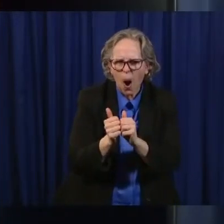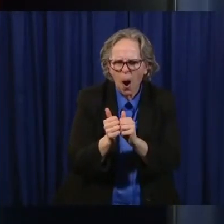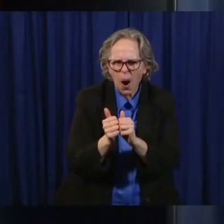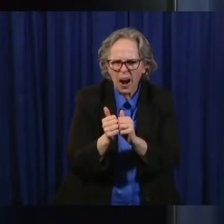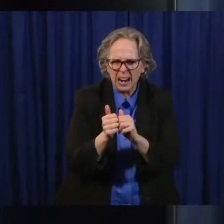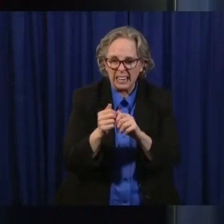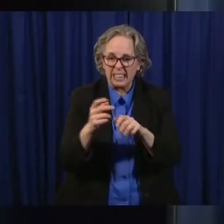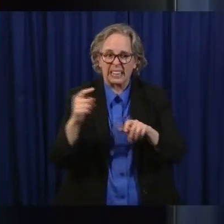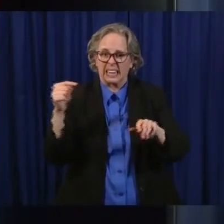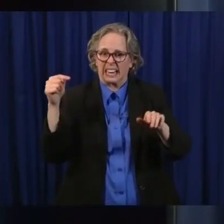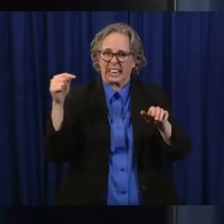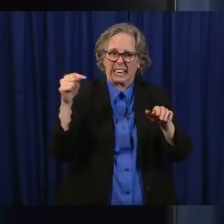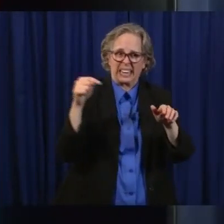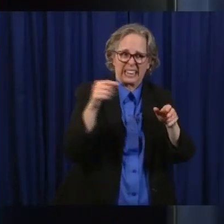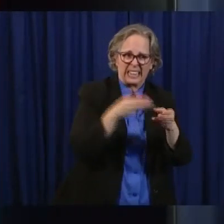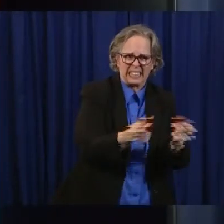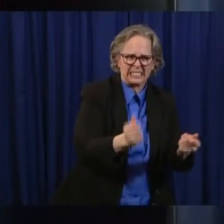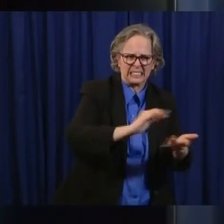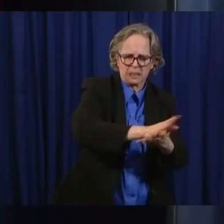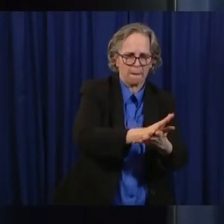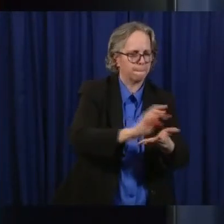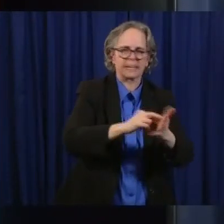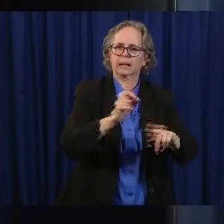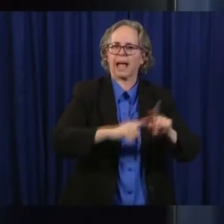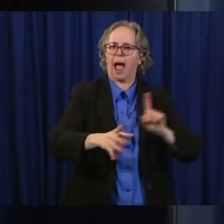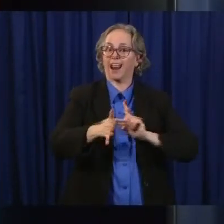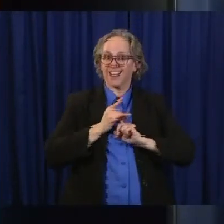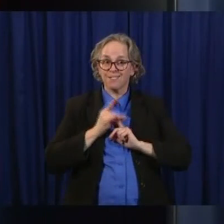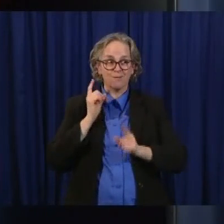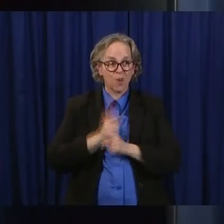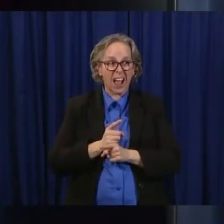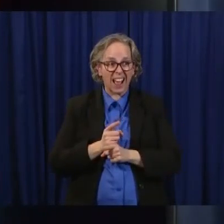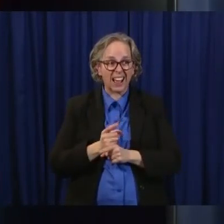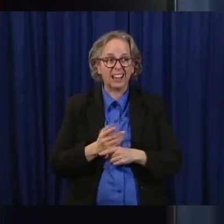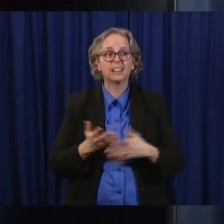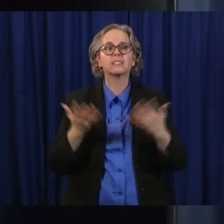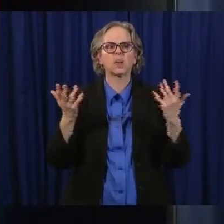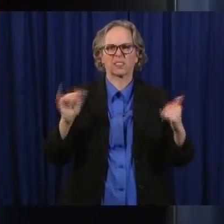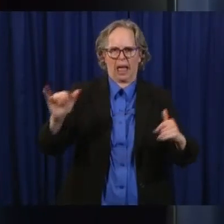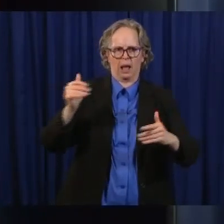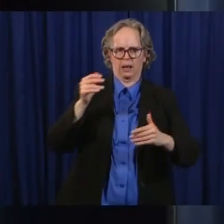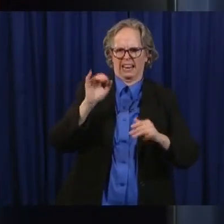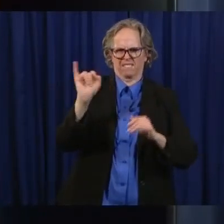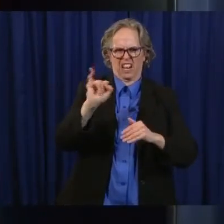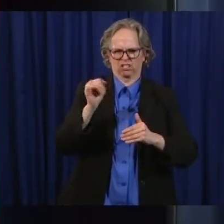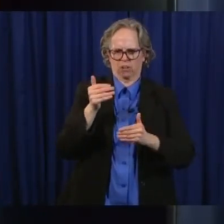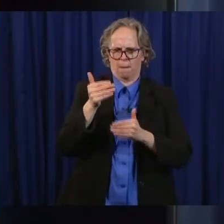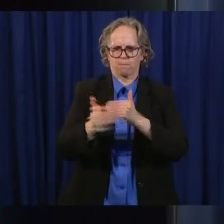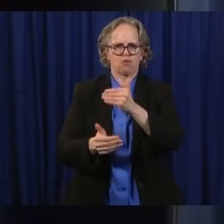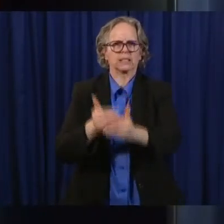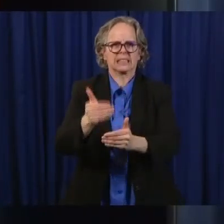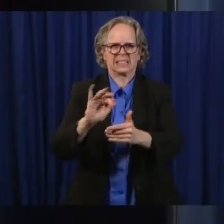THE ENVIRONMENT AND THE VIRUS. THE ENVIRONMENT IS SOMETHING WE CAN USE TO KILL THE VIRUS. IF WE CAN KILL THE VIRUS THAT CAN'T GET INSIDE OF US AND IF IT CAN'T GET INSIDE OF US, IT